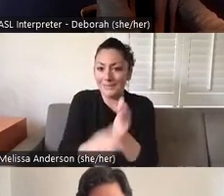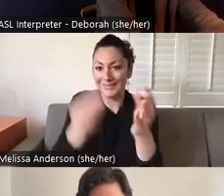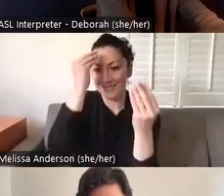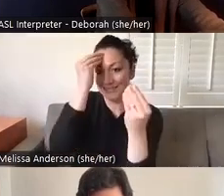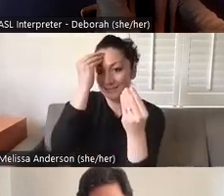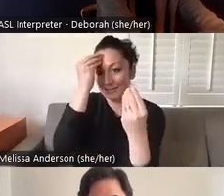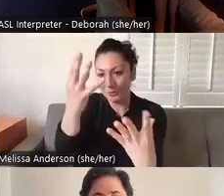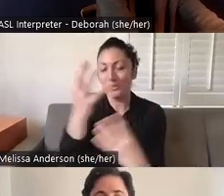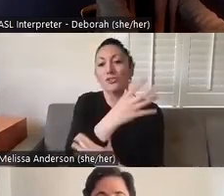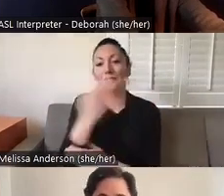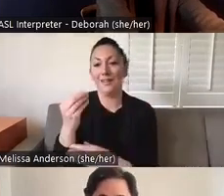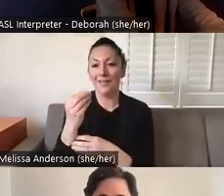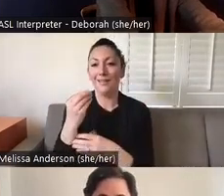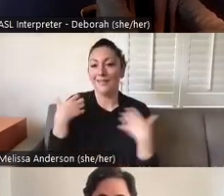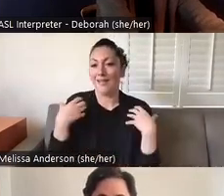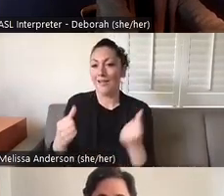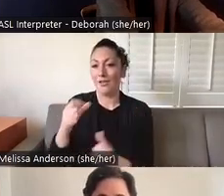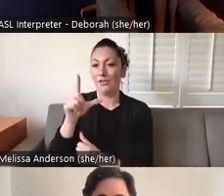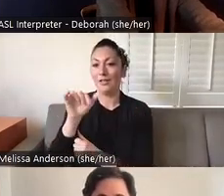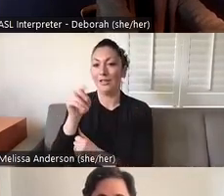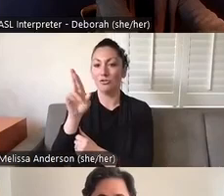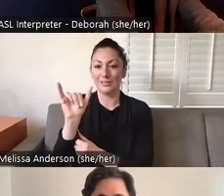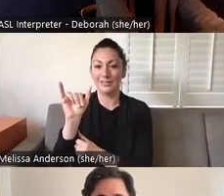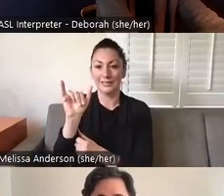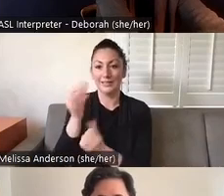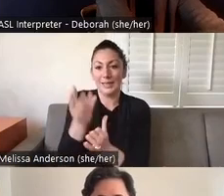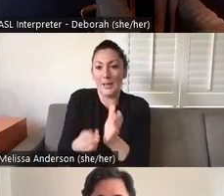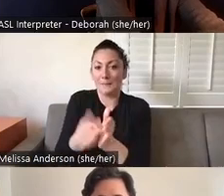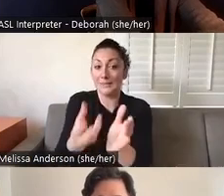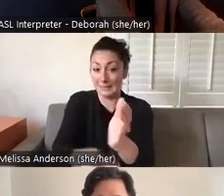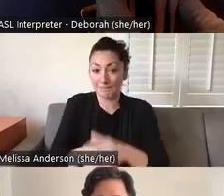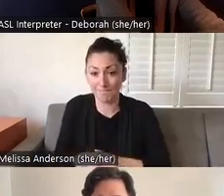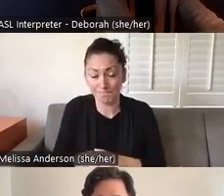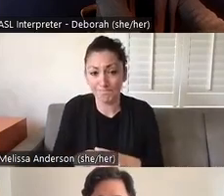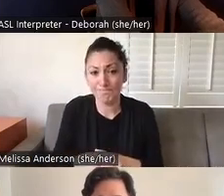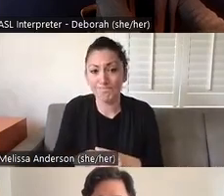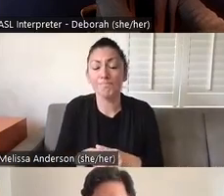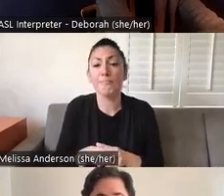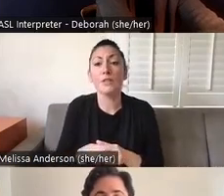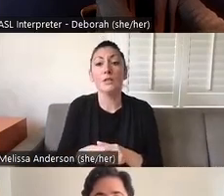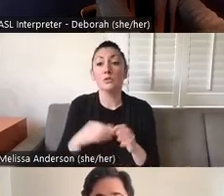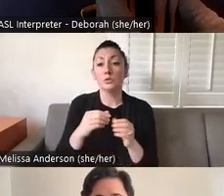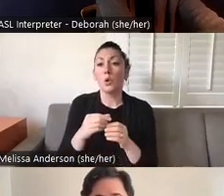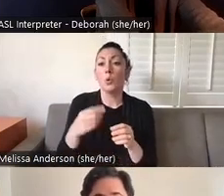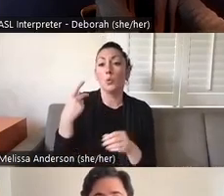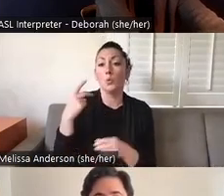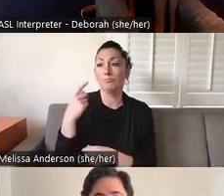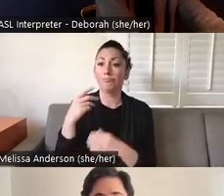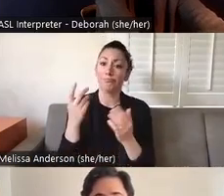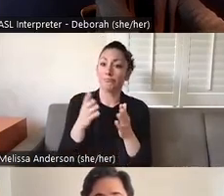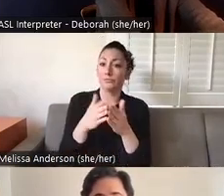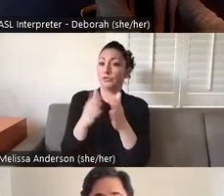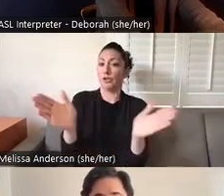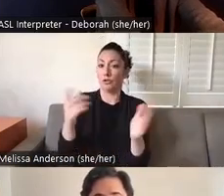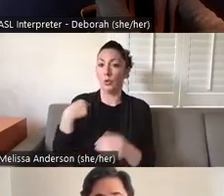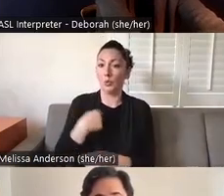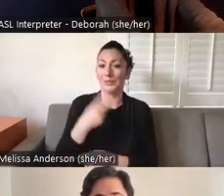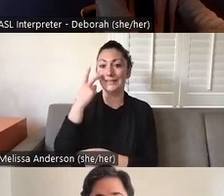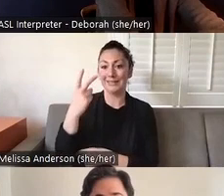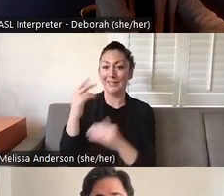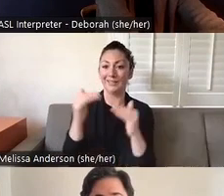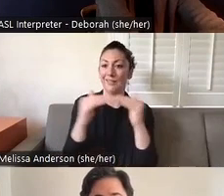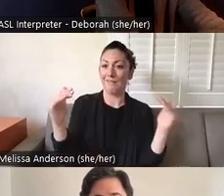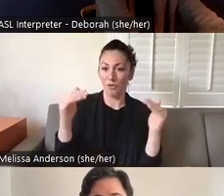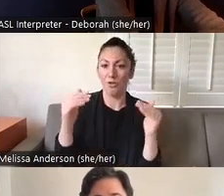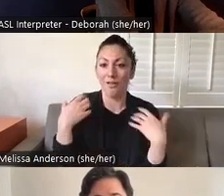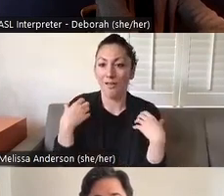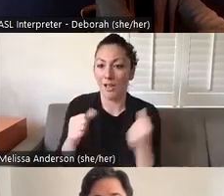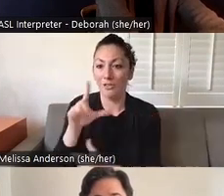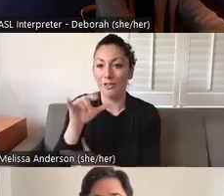What that ends up looking like are gaps in information and health literacy.